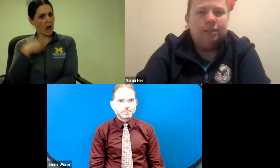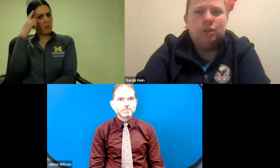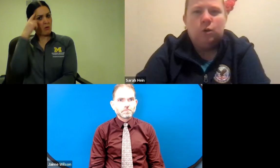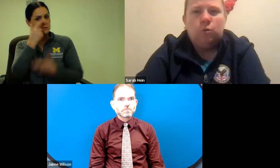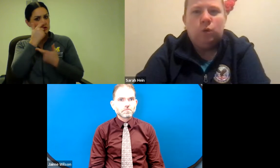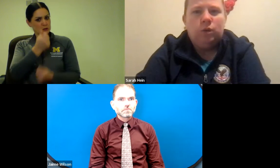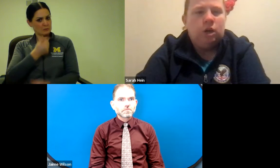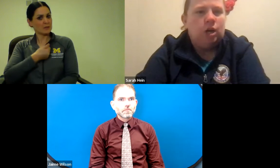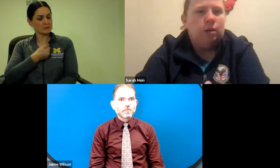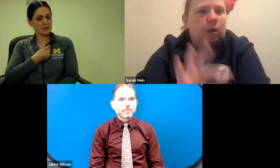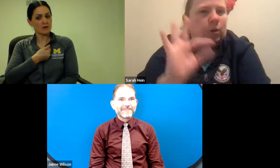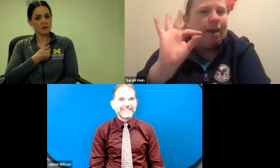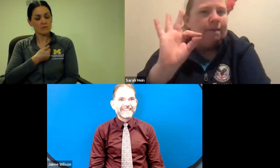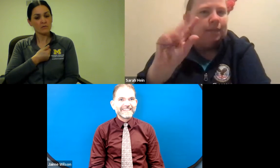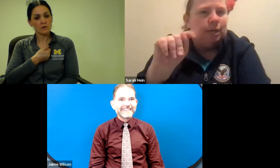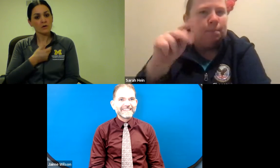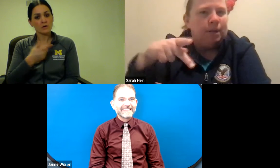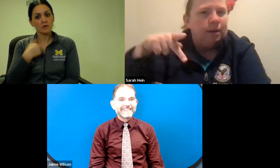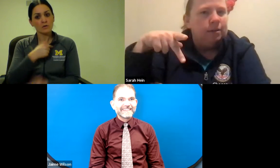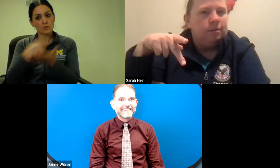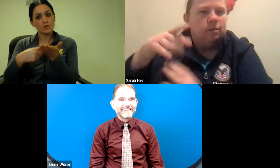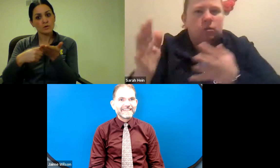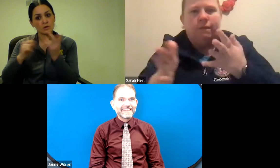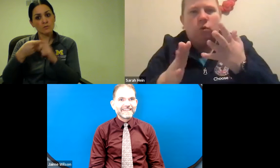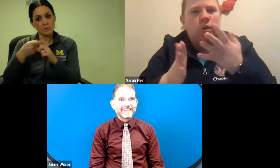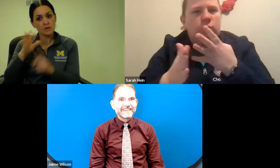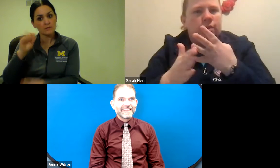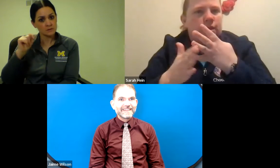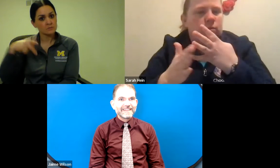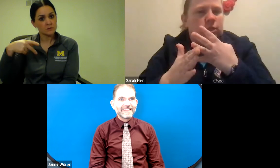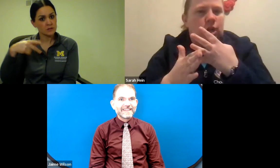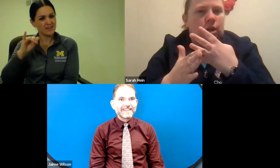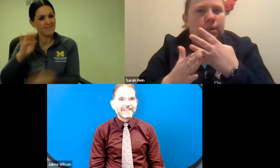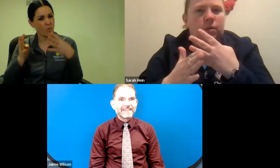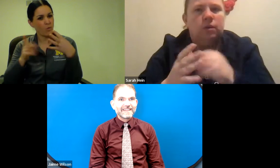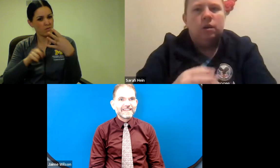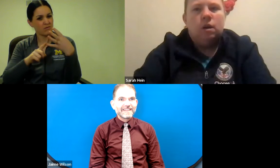Sarah Hein: So we were talking about Fp. For the fourth one that he was talking about.